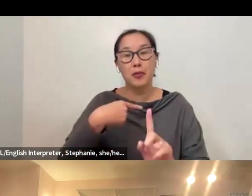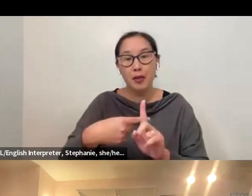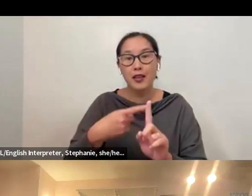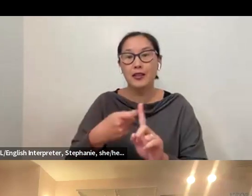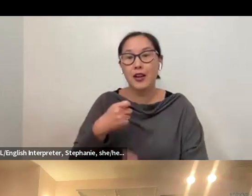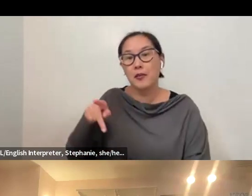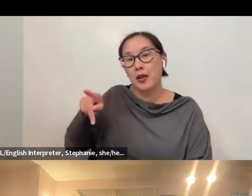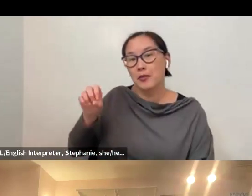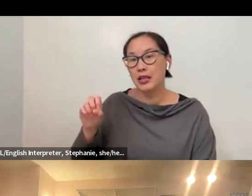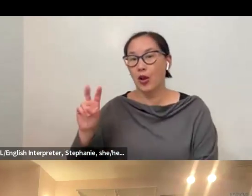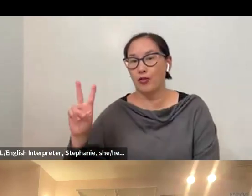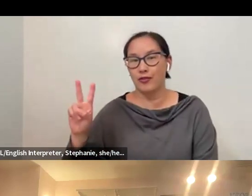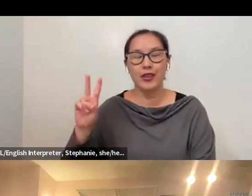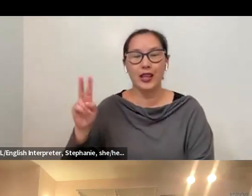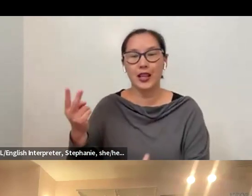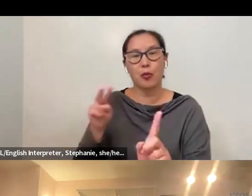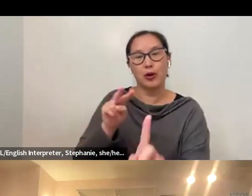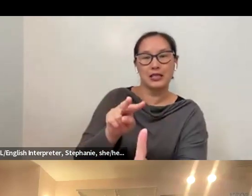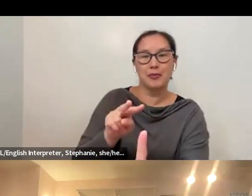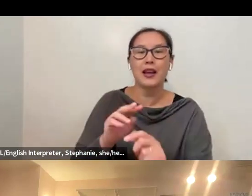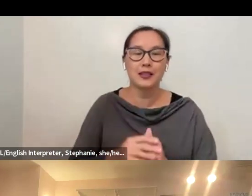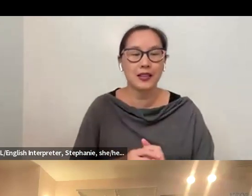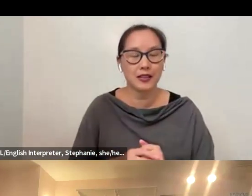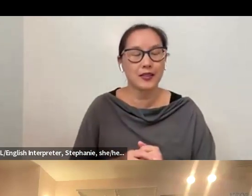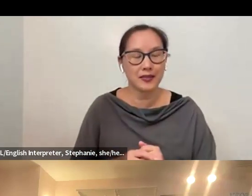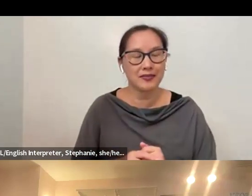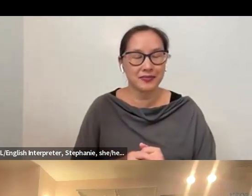and really views the idea of like,